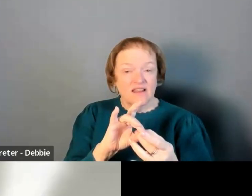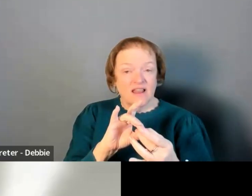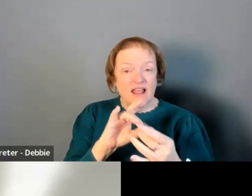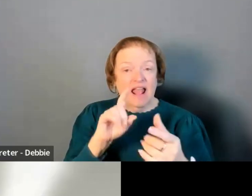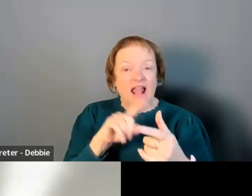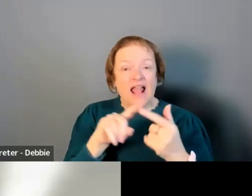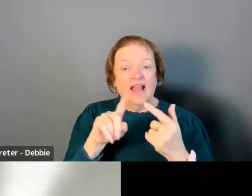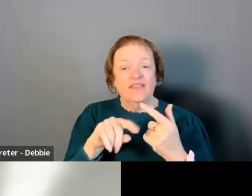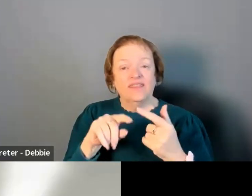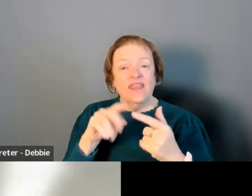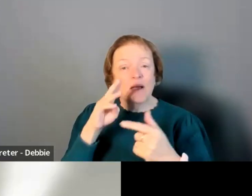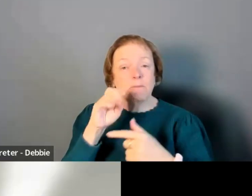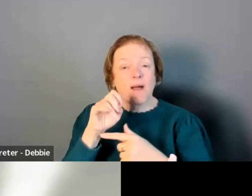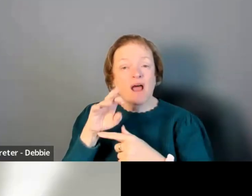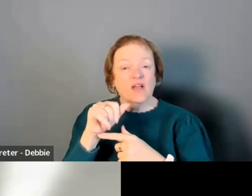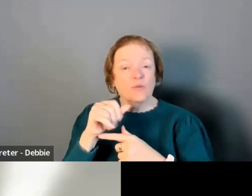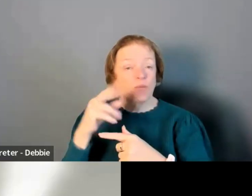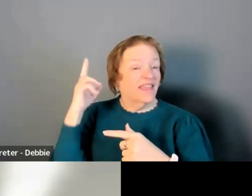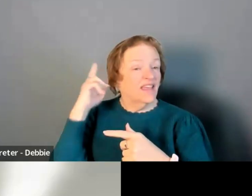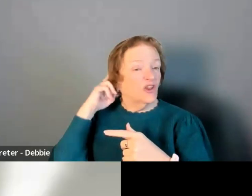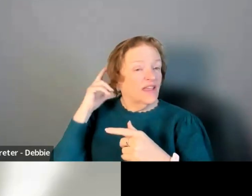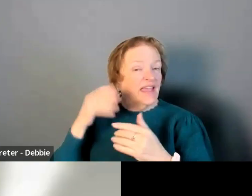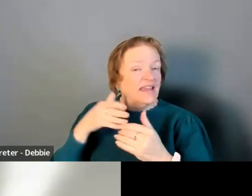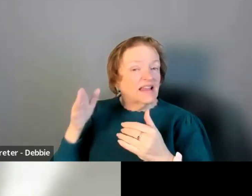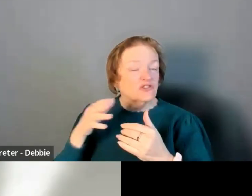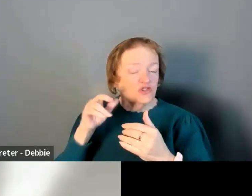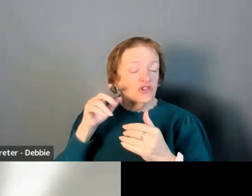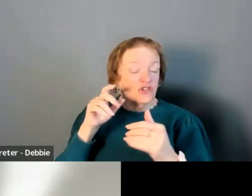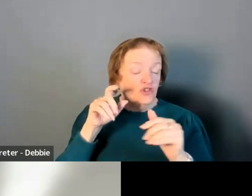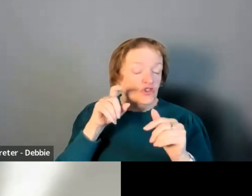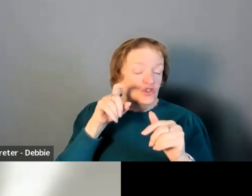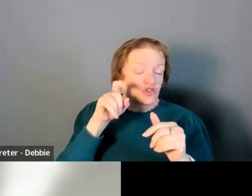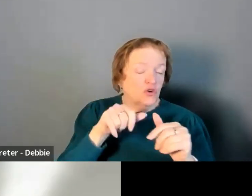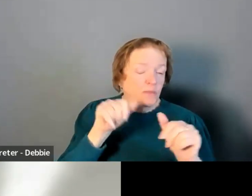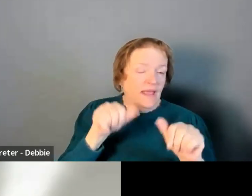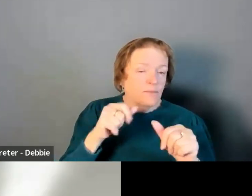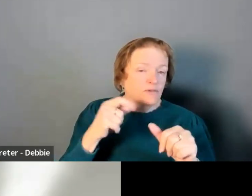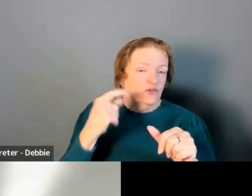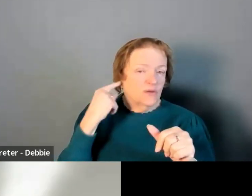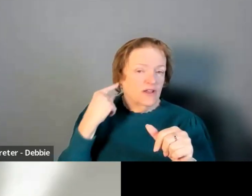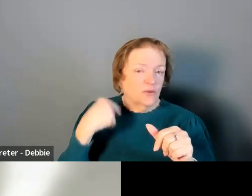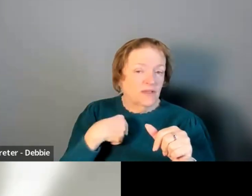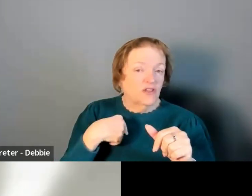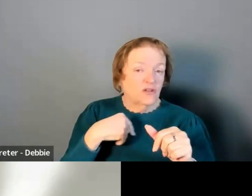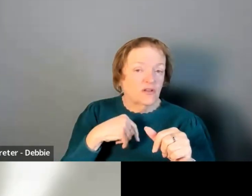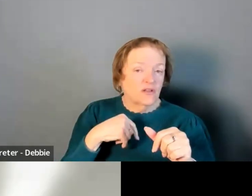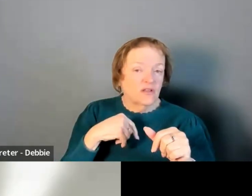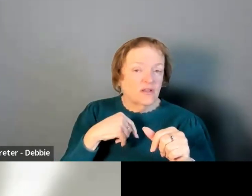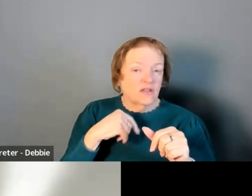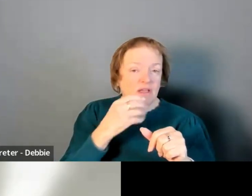see if she can hear me. She should be able to, but the point is, is that. You can hear me, cha-cha-cha, A, B, C, D, E, F, G.